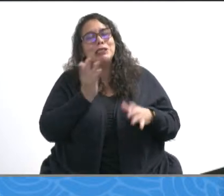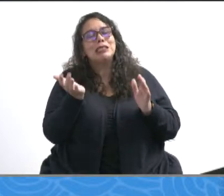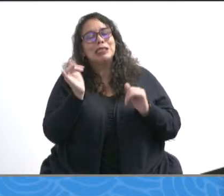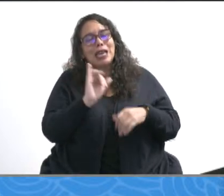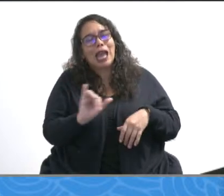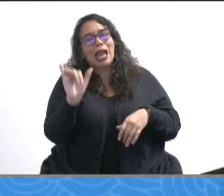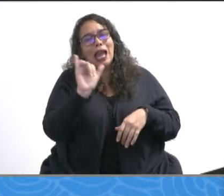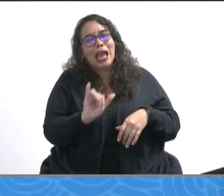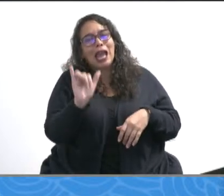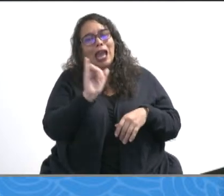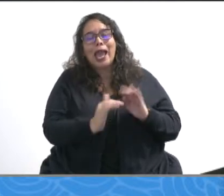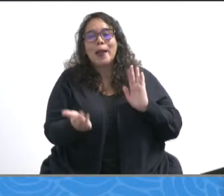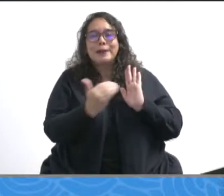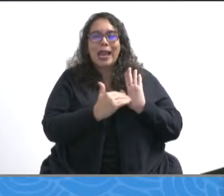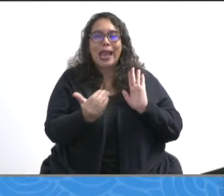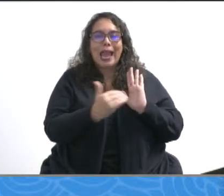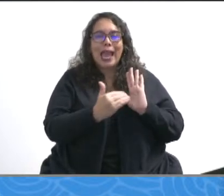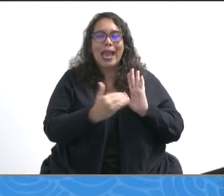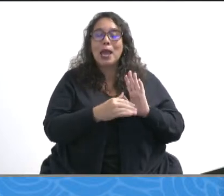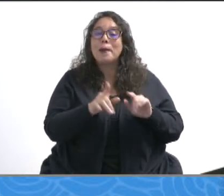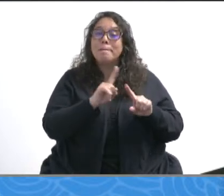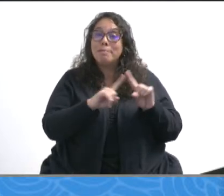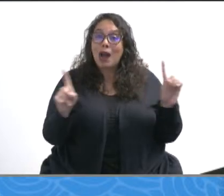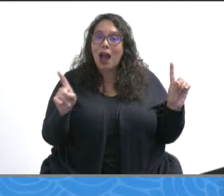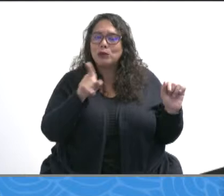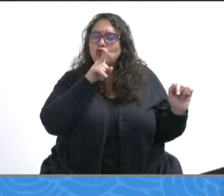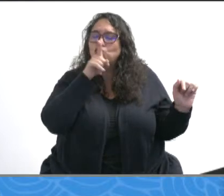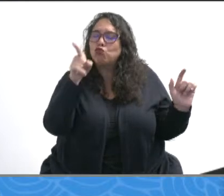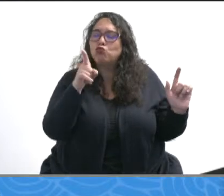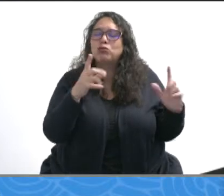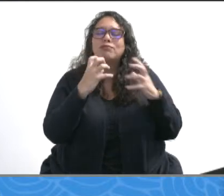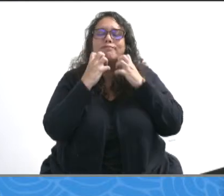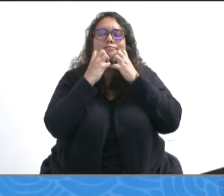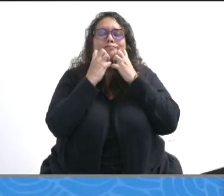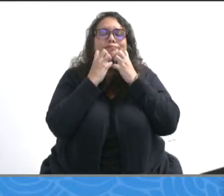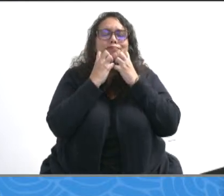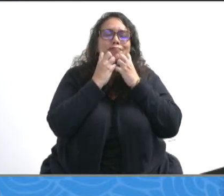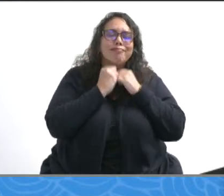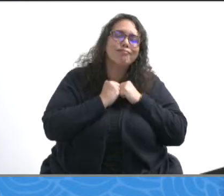that you set aside to join us. You could be in so many other places